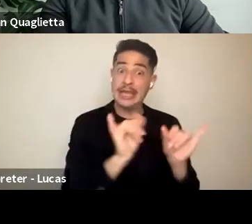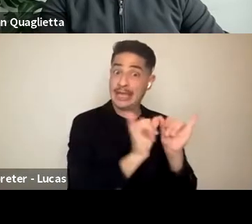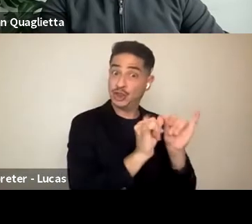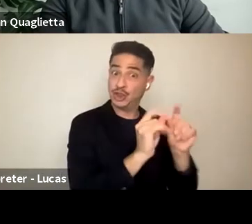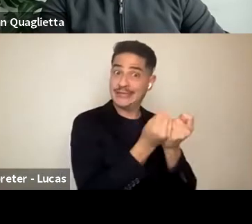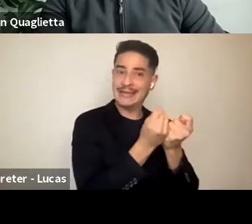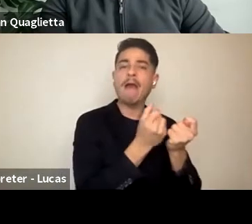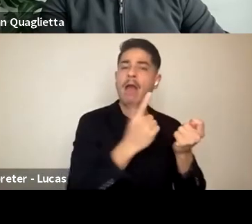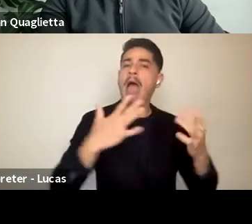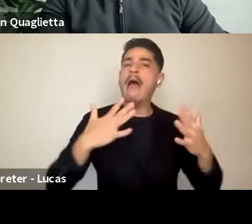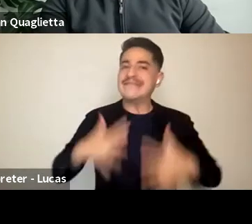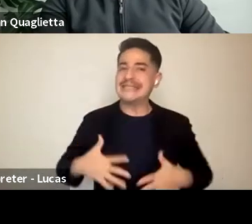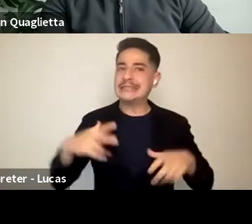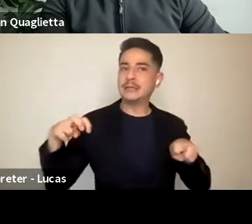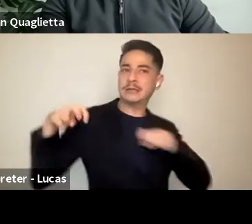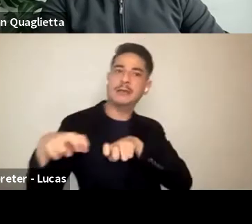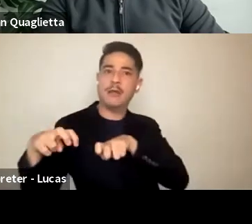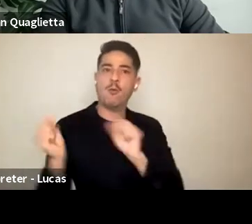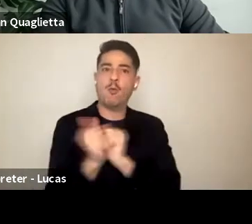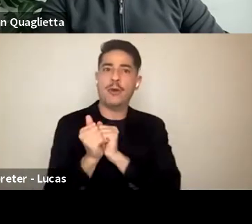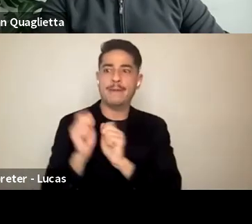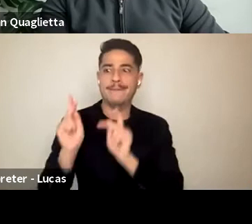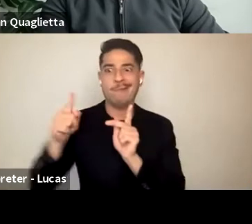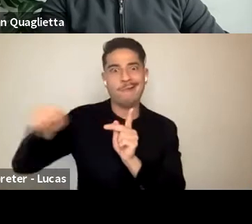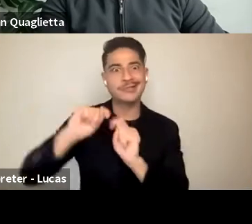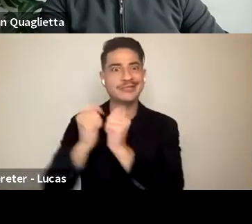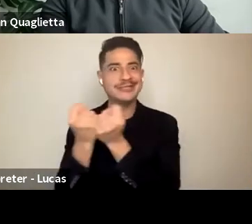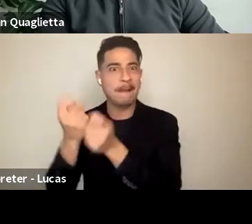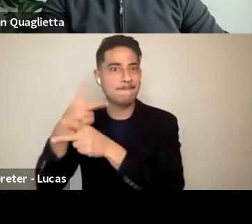physically sitting with product and product being the website in that case.